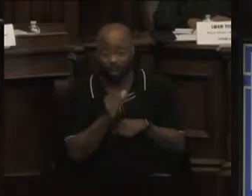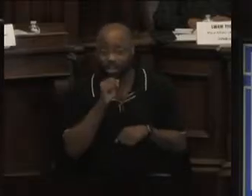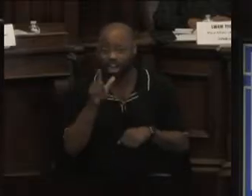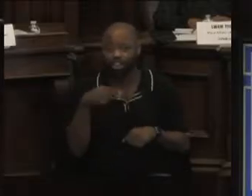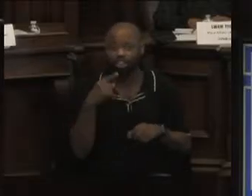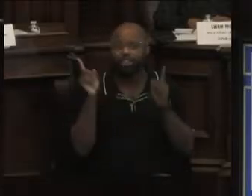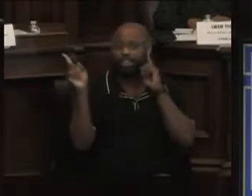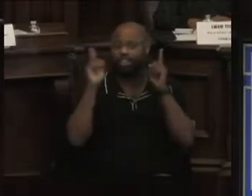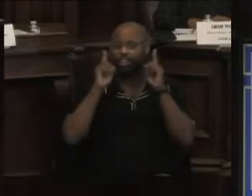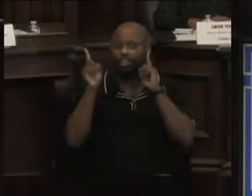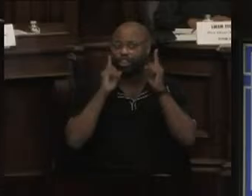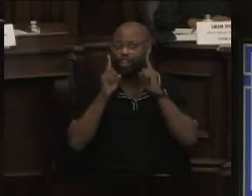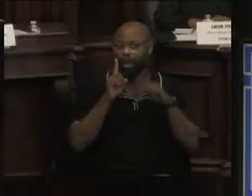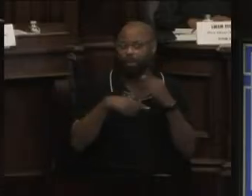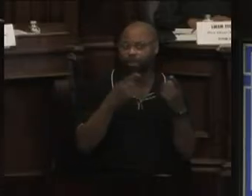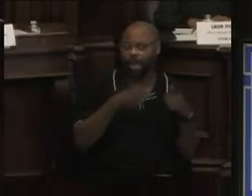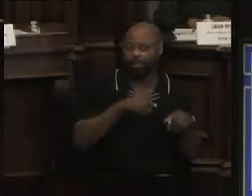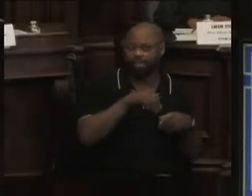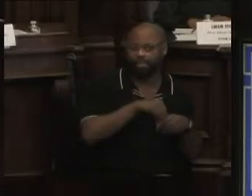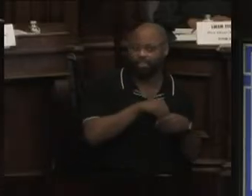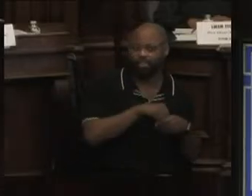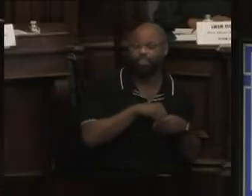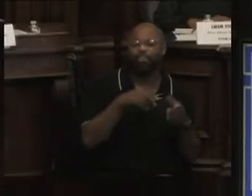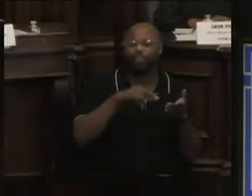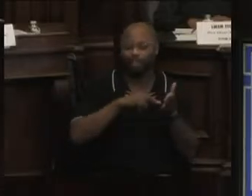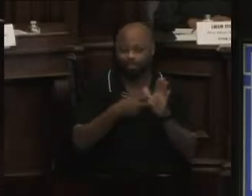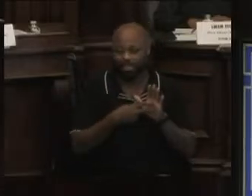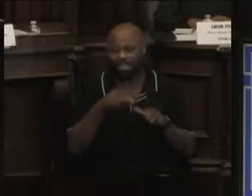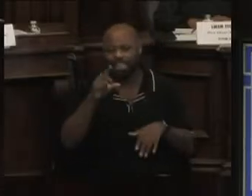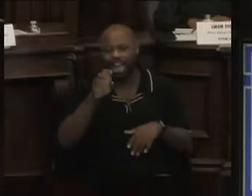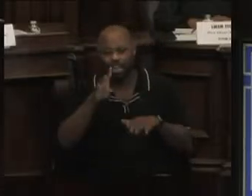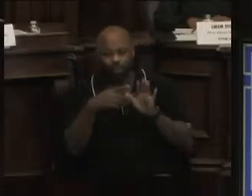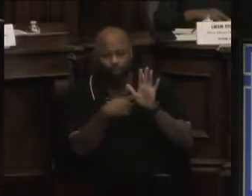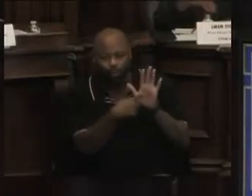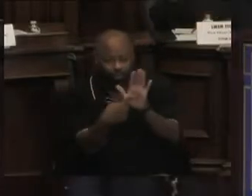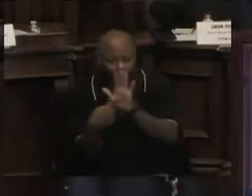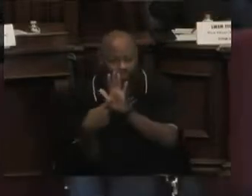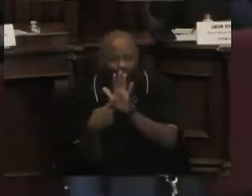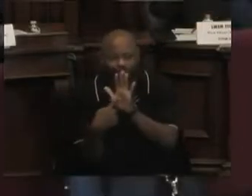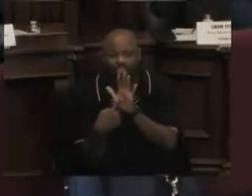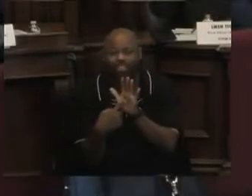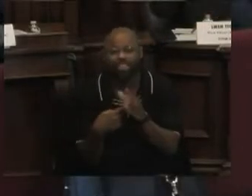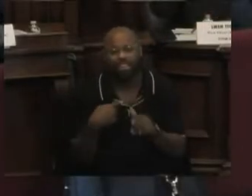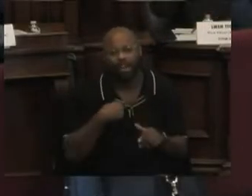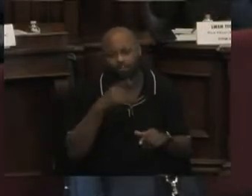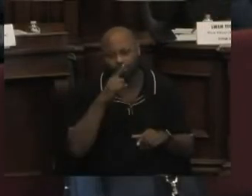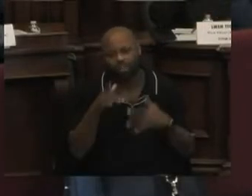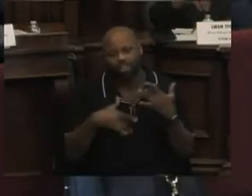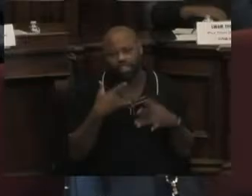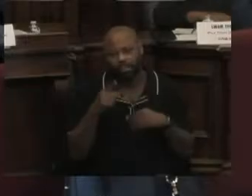public needs to see the work, right, not just hear about it